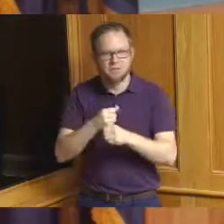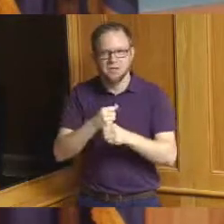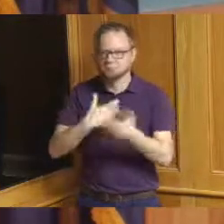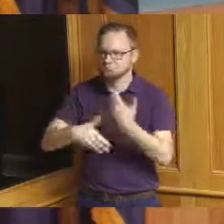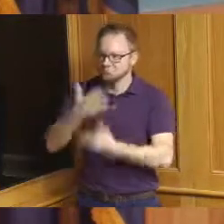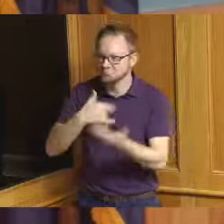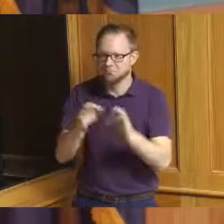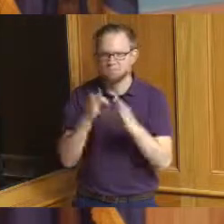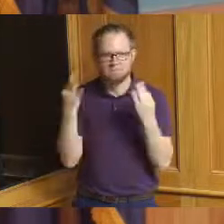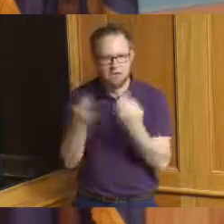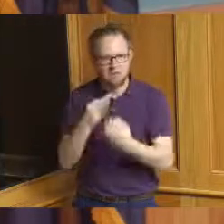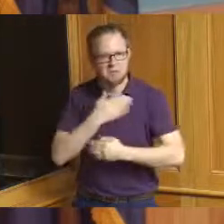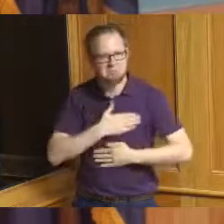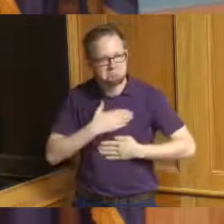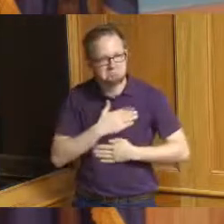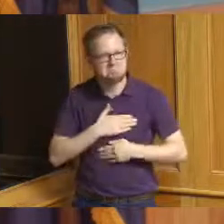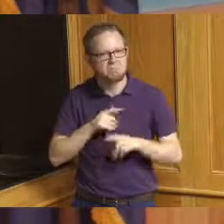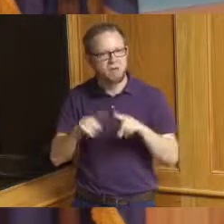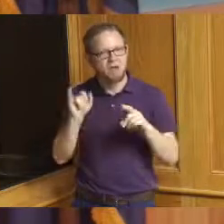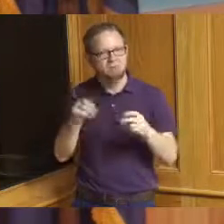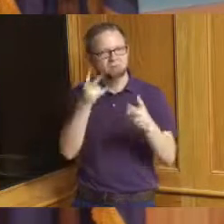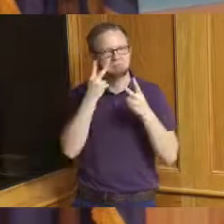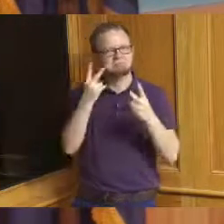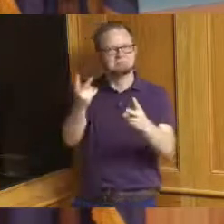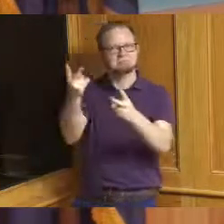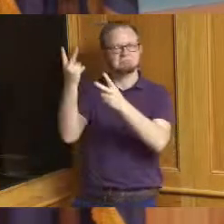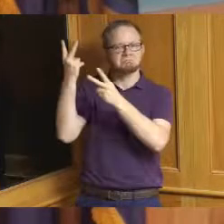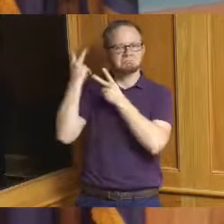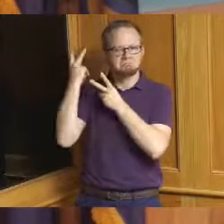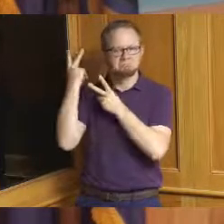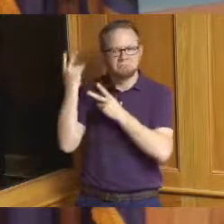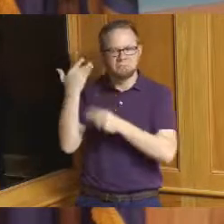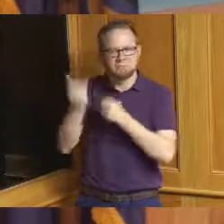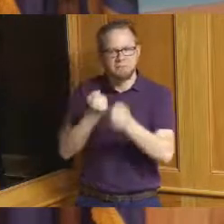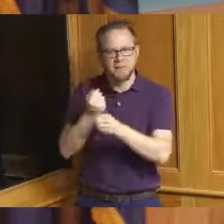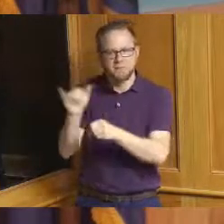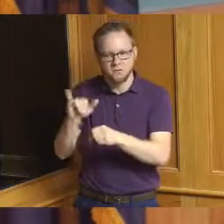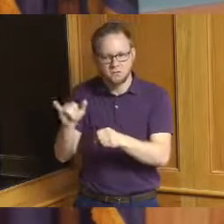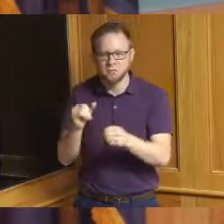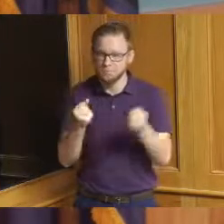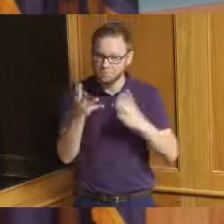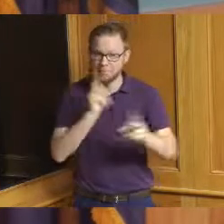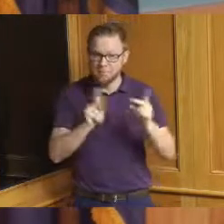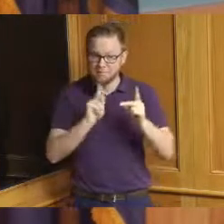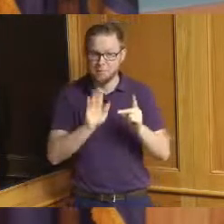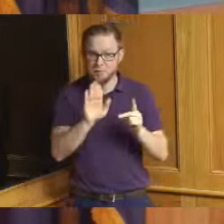also a time to reflect and then there's those out there who's lost loved ones like my mother